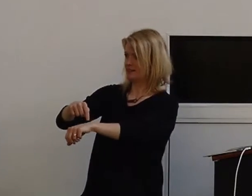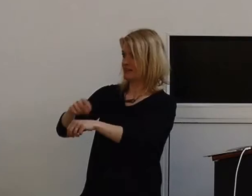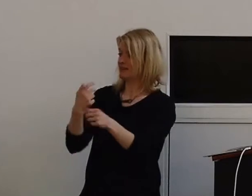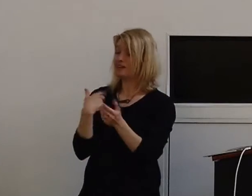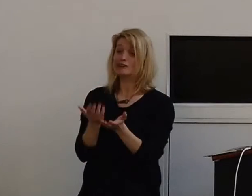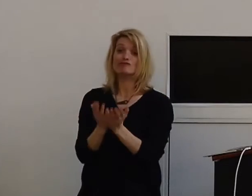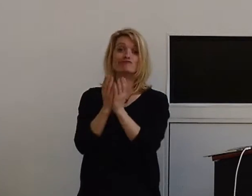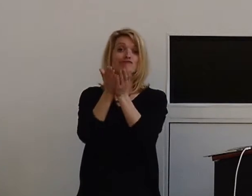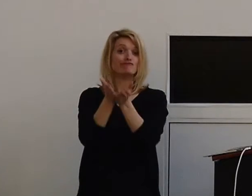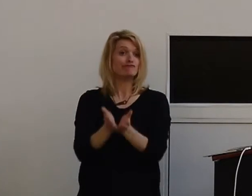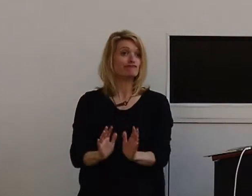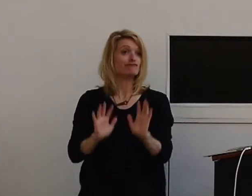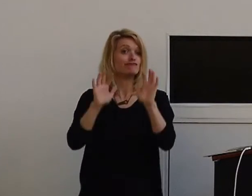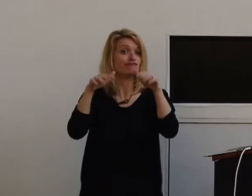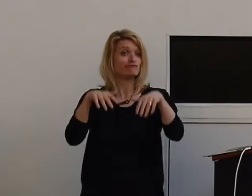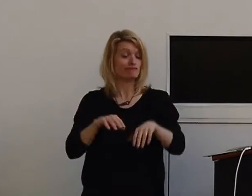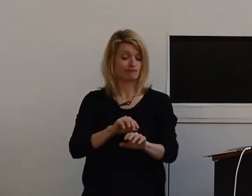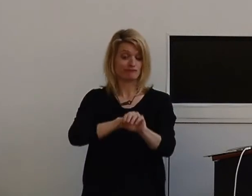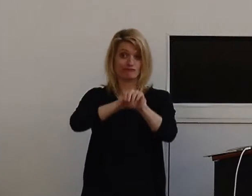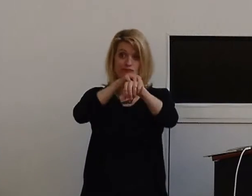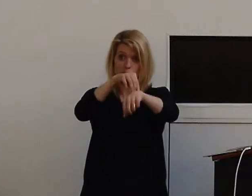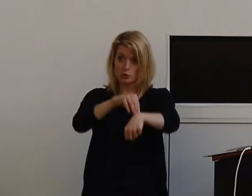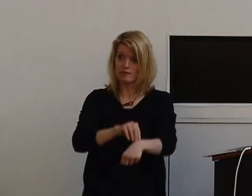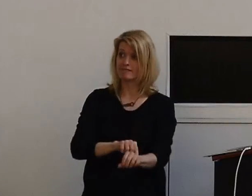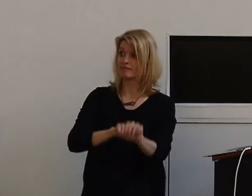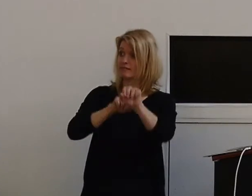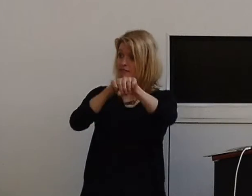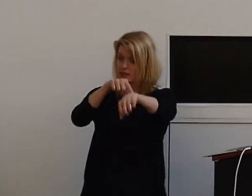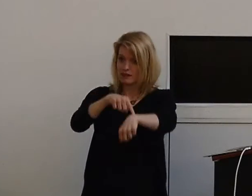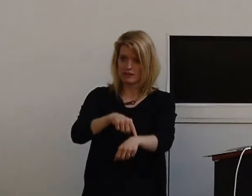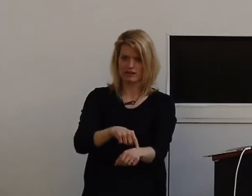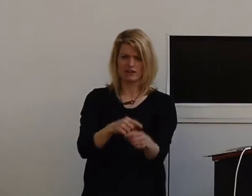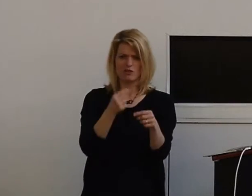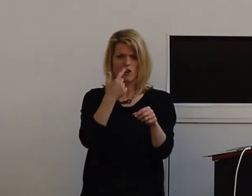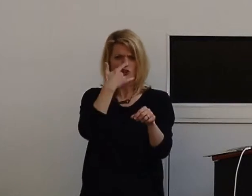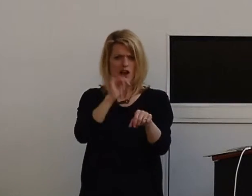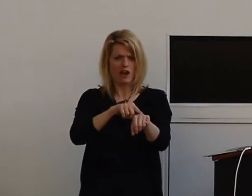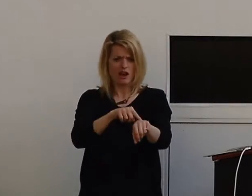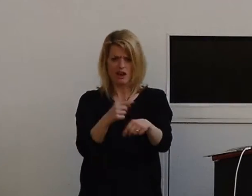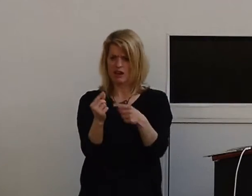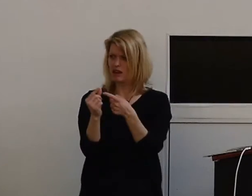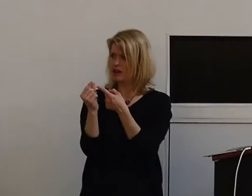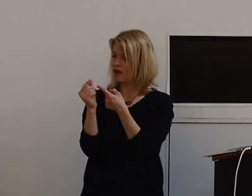To see what this looks like in 3D data, we can select a marker and examine the coordinates